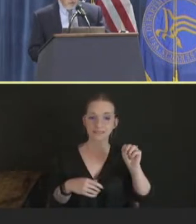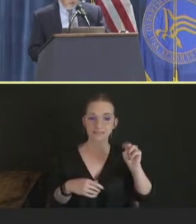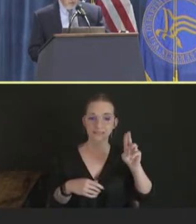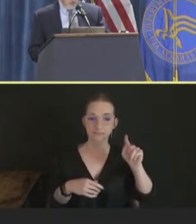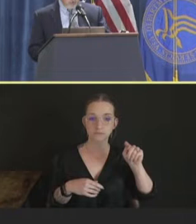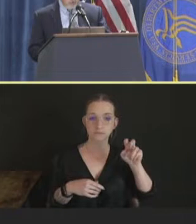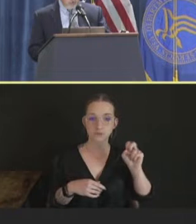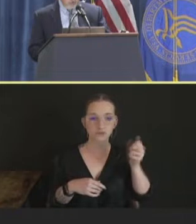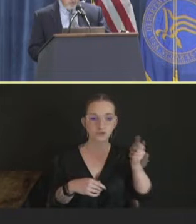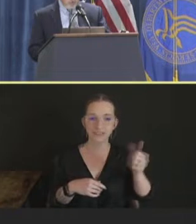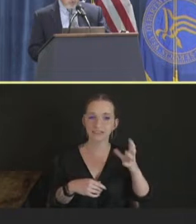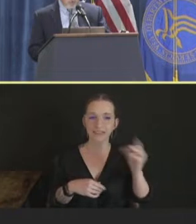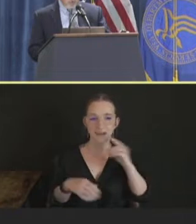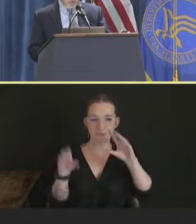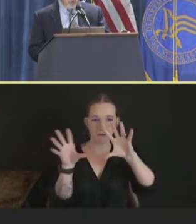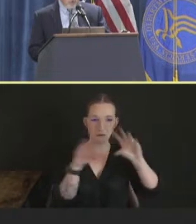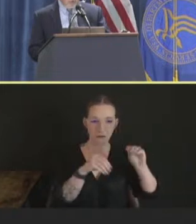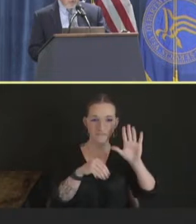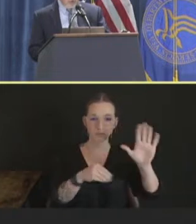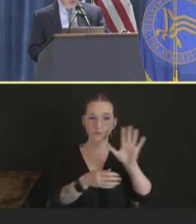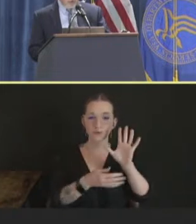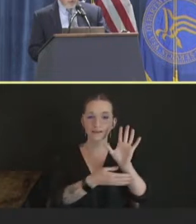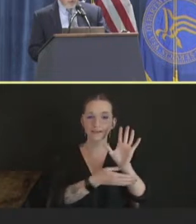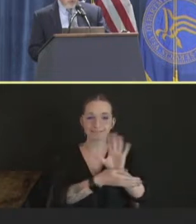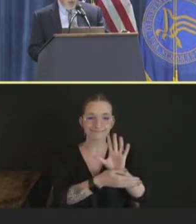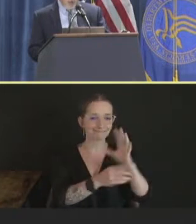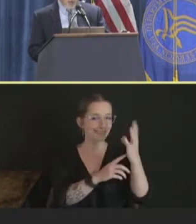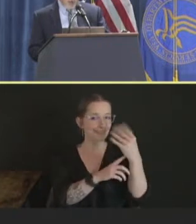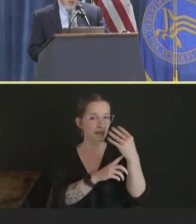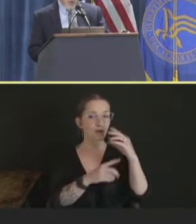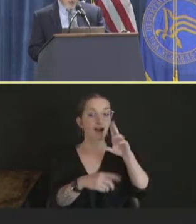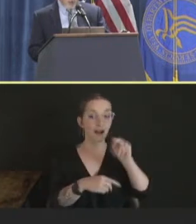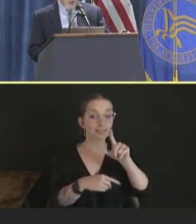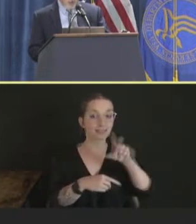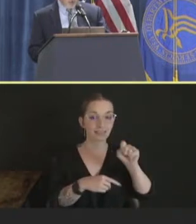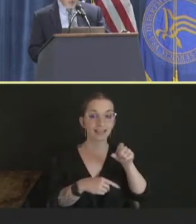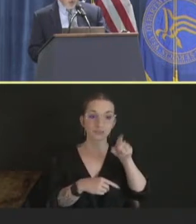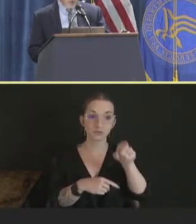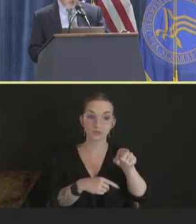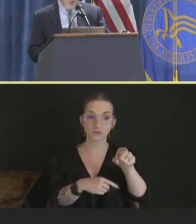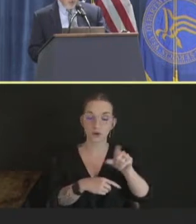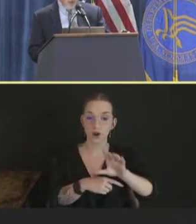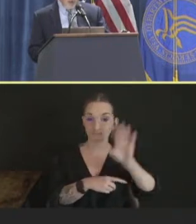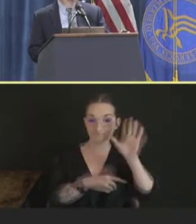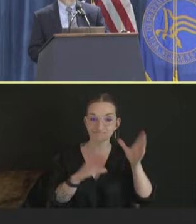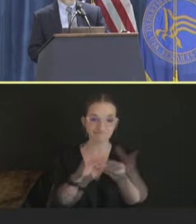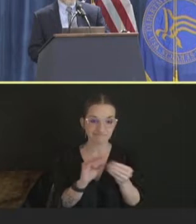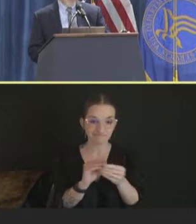For the members in the room, please raise your nameplate to stand on its side to indicate you'd like to raise a question or make a comment.